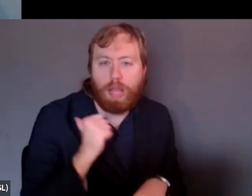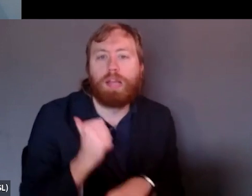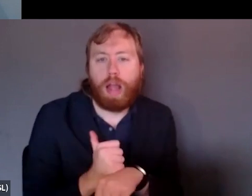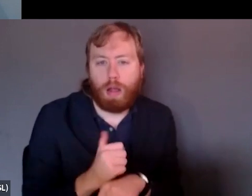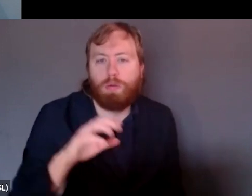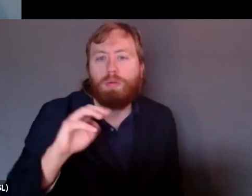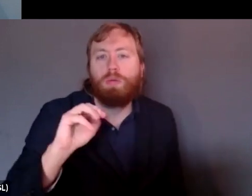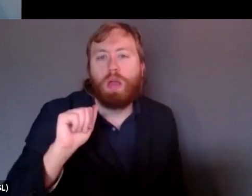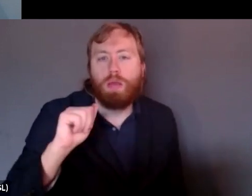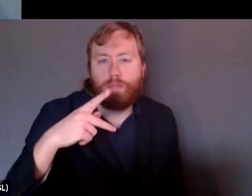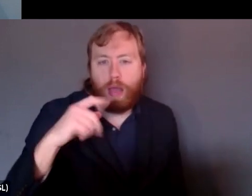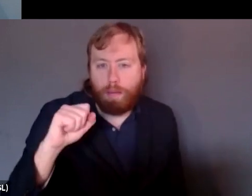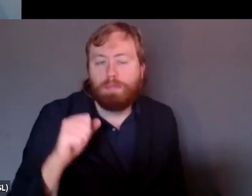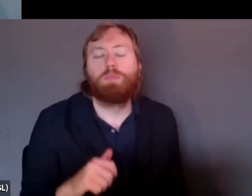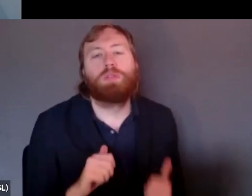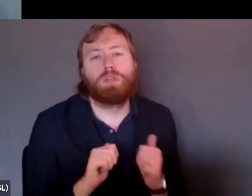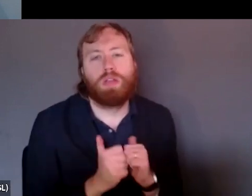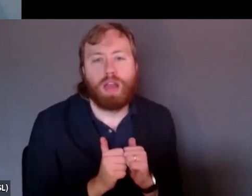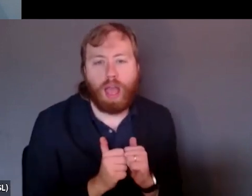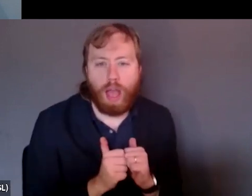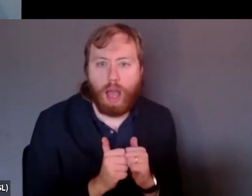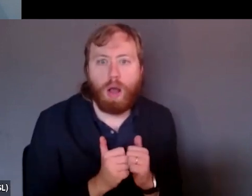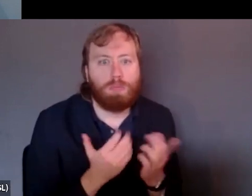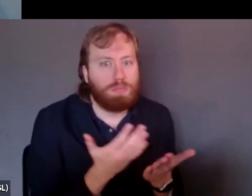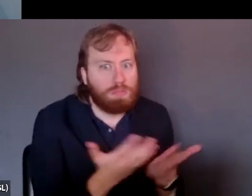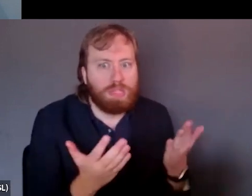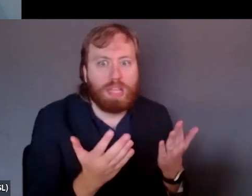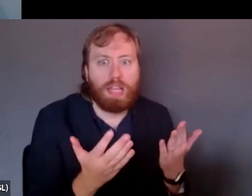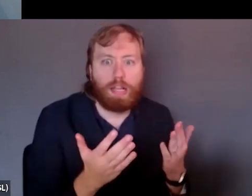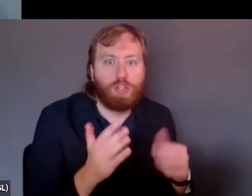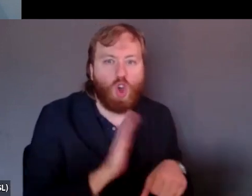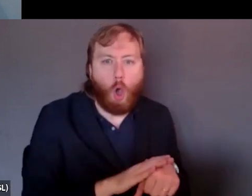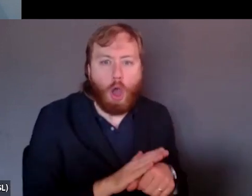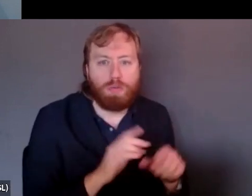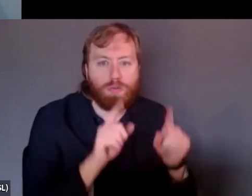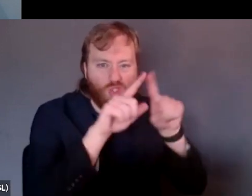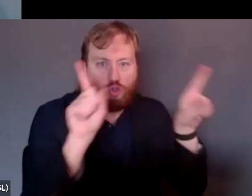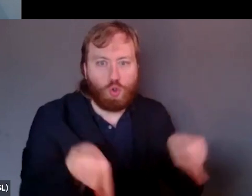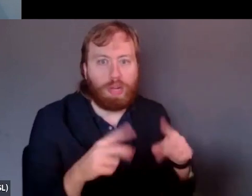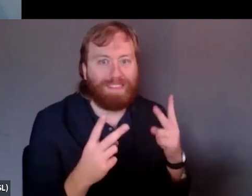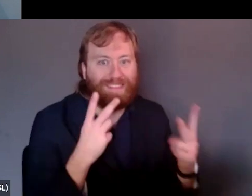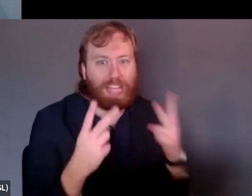and how things become visible on the screen, the sizes, dimensions.